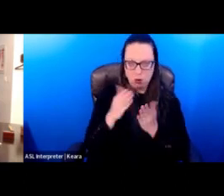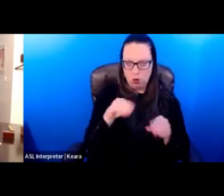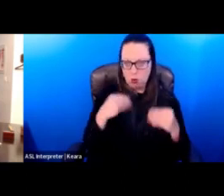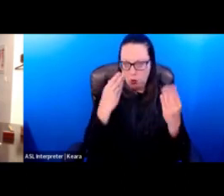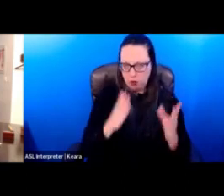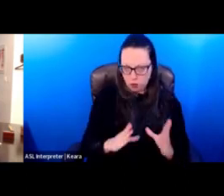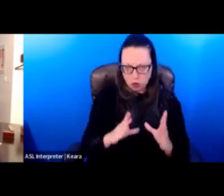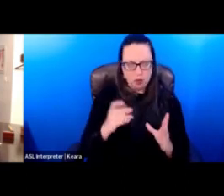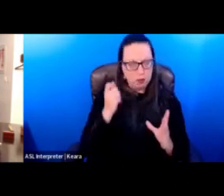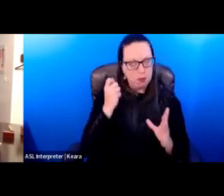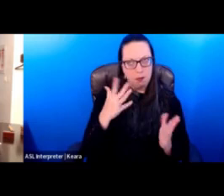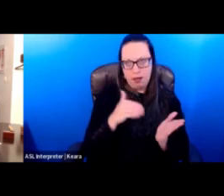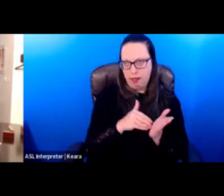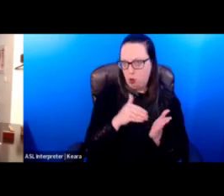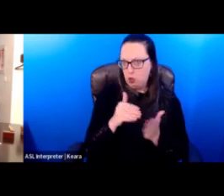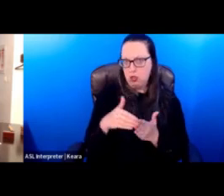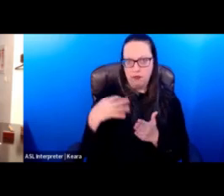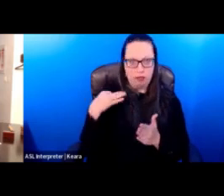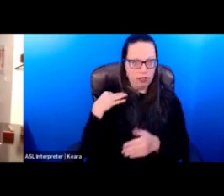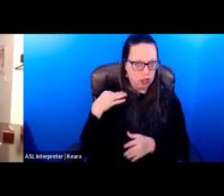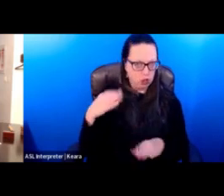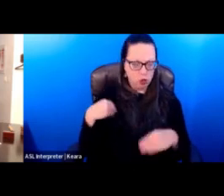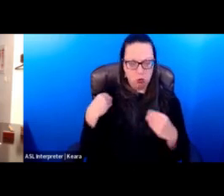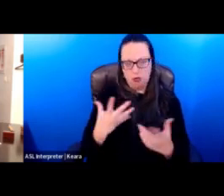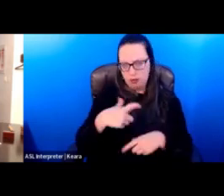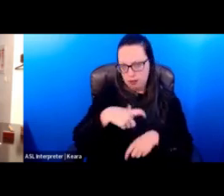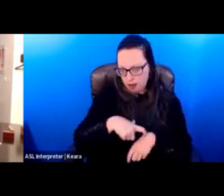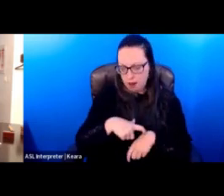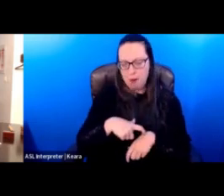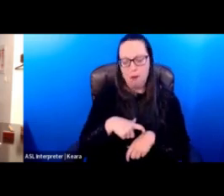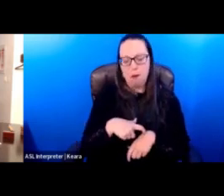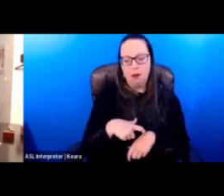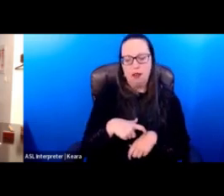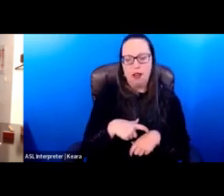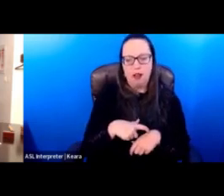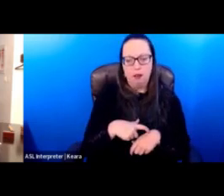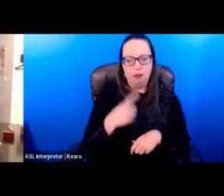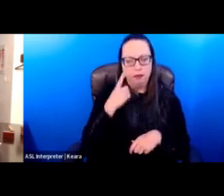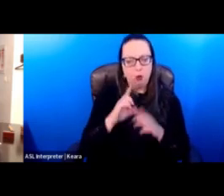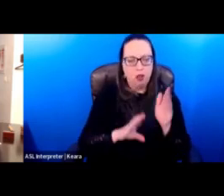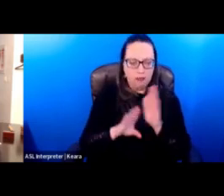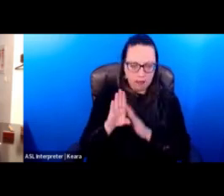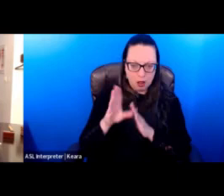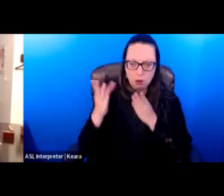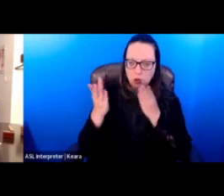volunteers who provide their time and their energy to develop the services and supports that